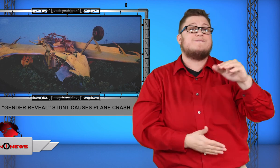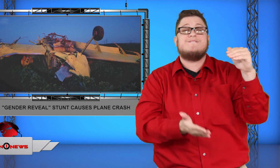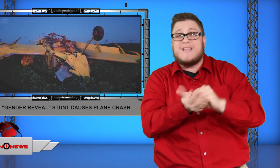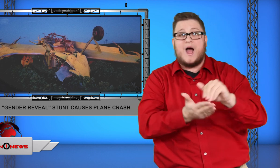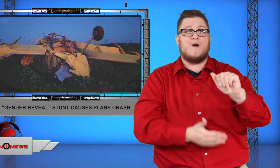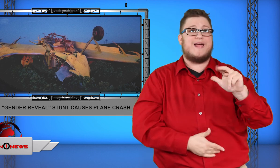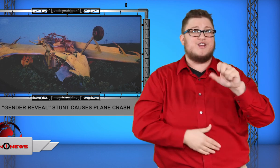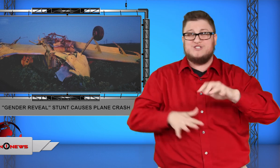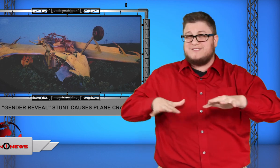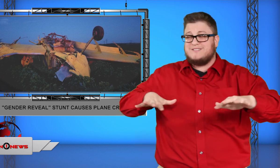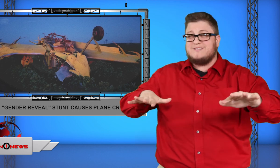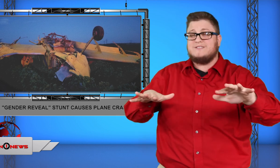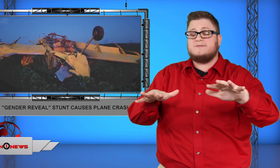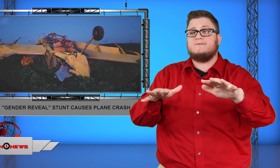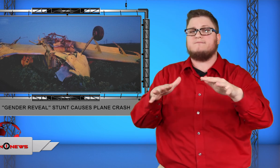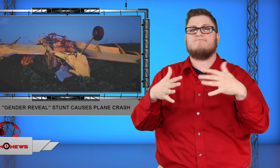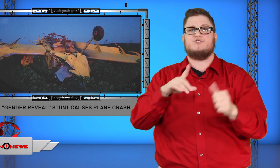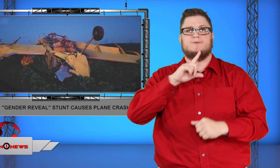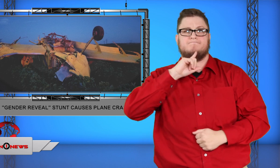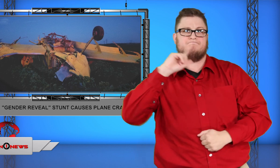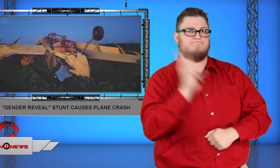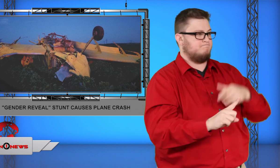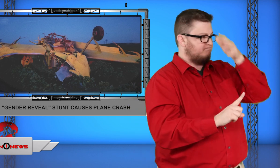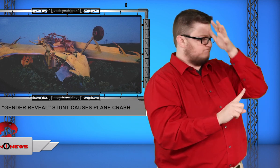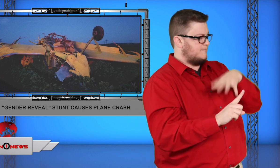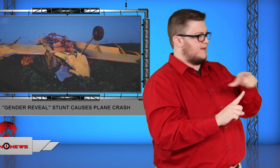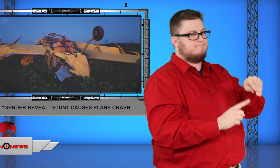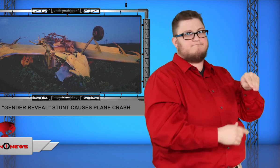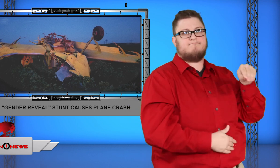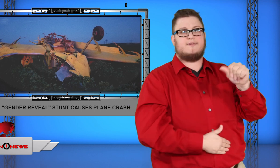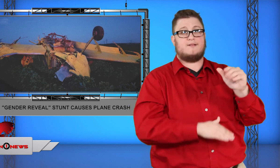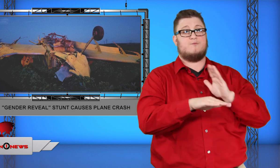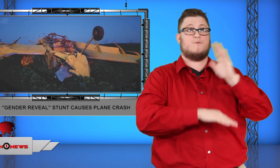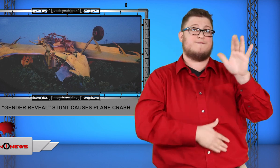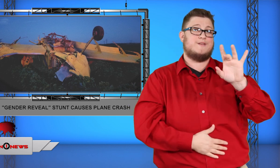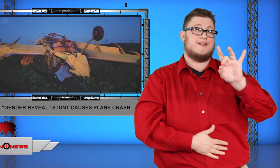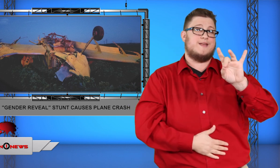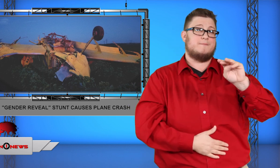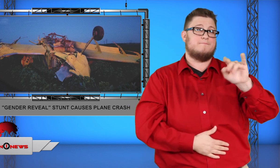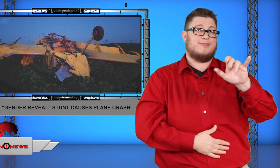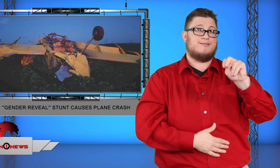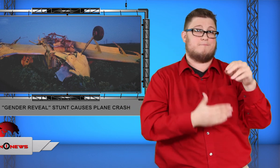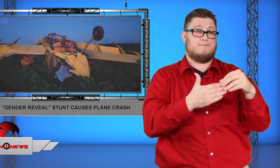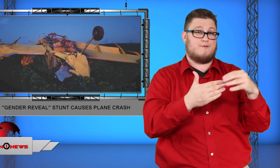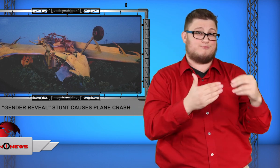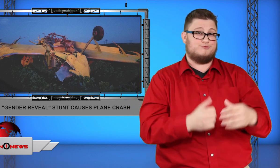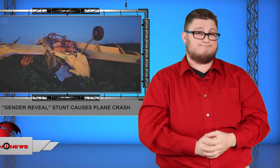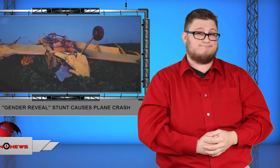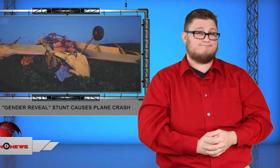that burned nearly 47,000 acres.